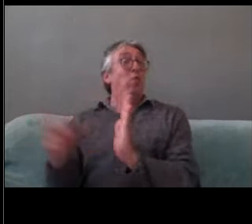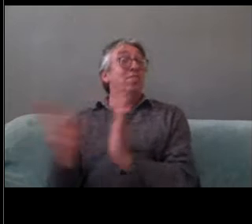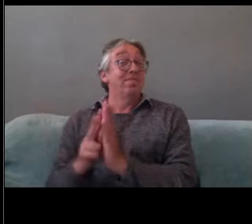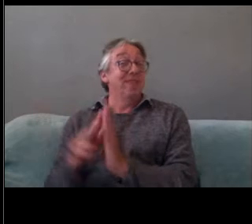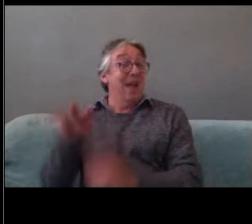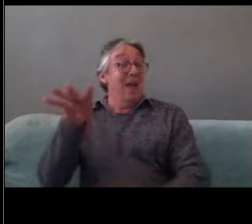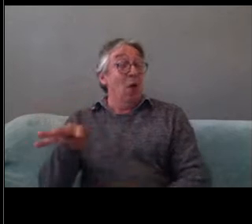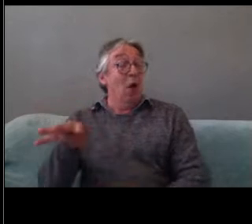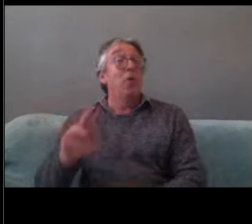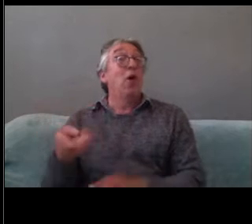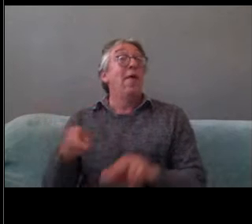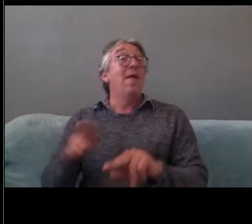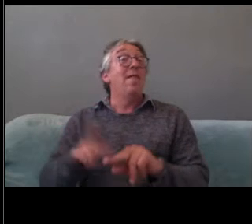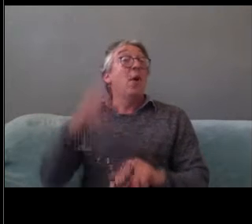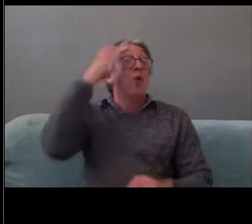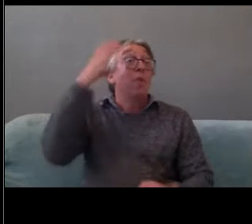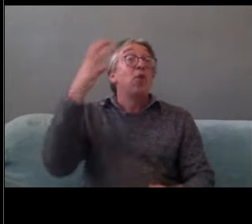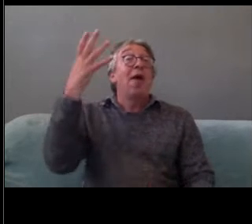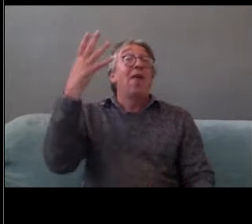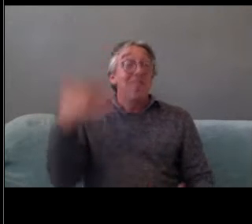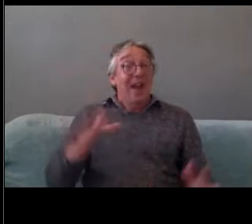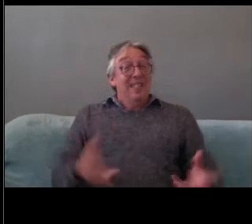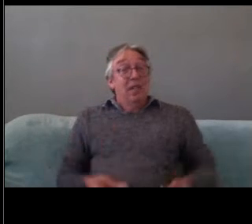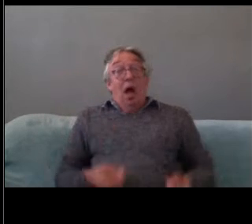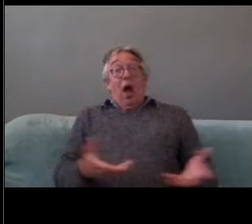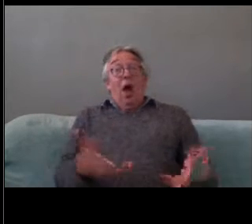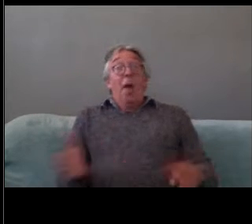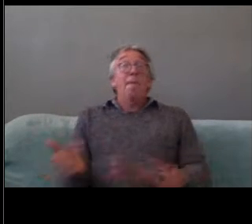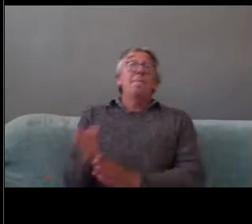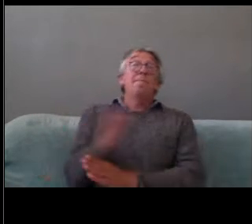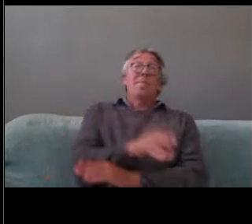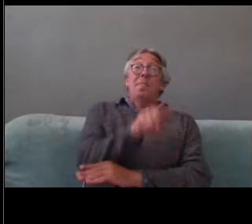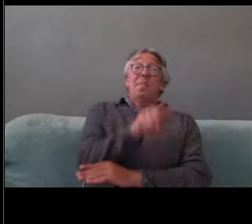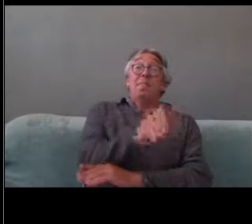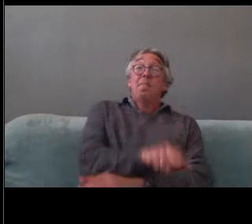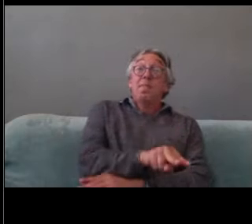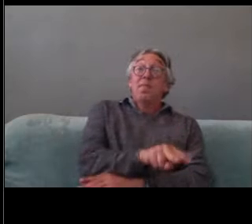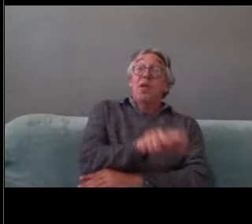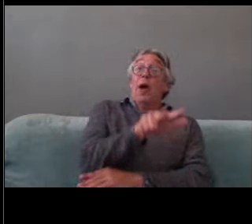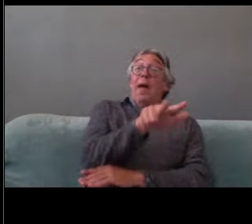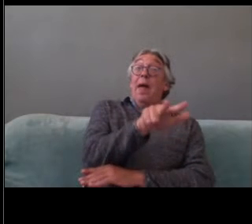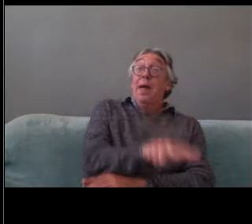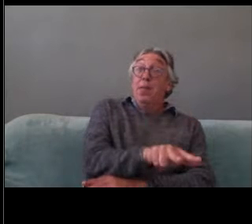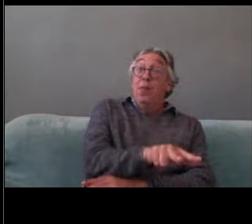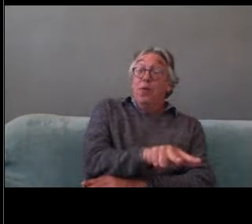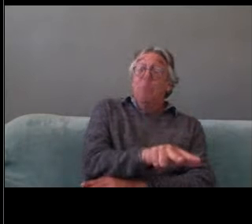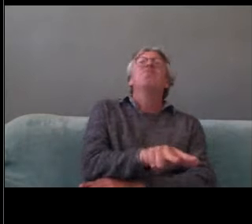I'm responsible for the regional development funds. I should highlight some of the new measures here.